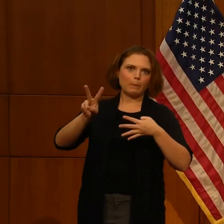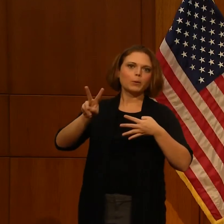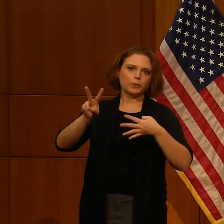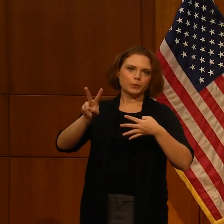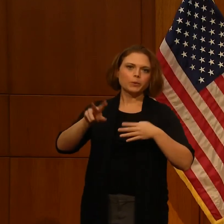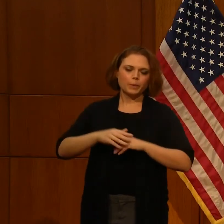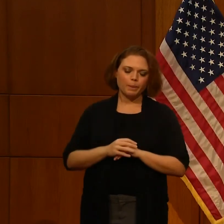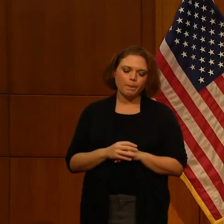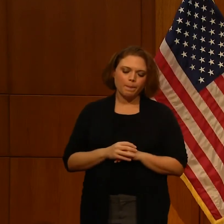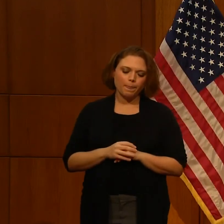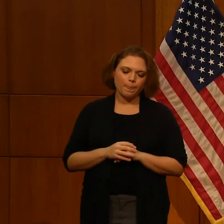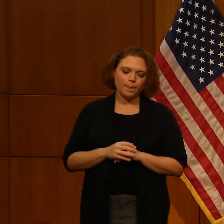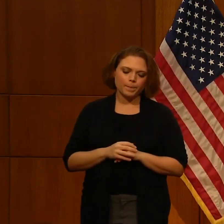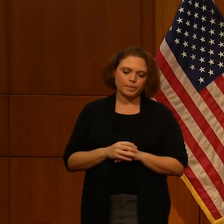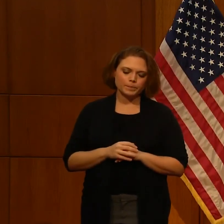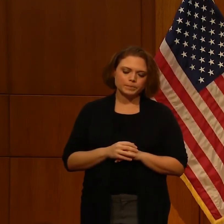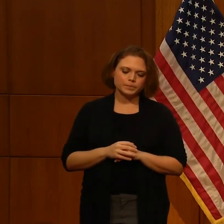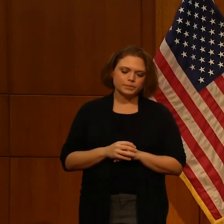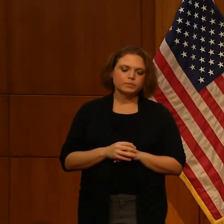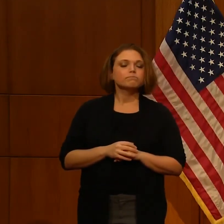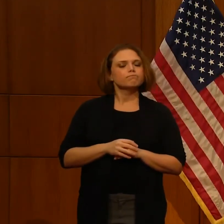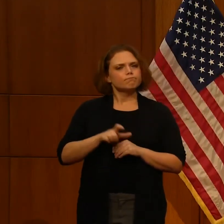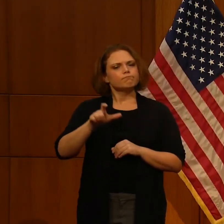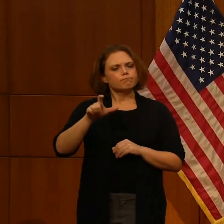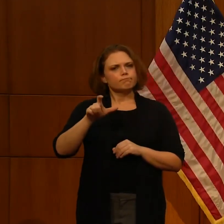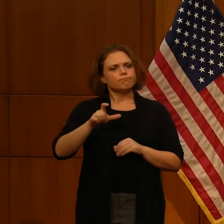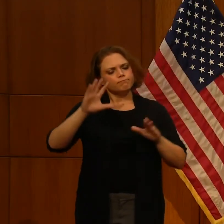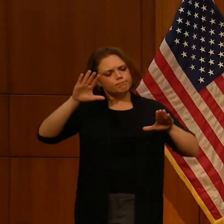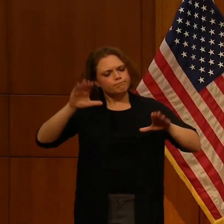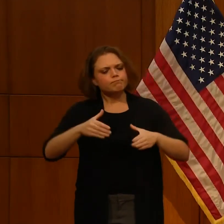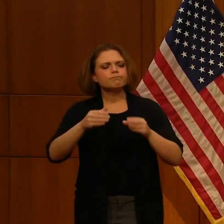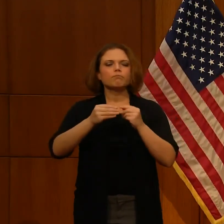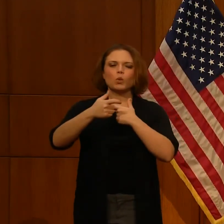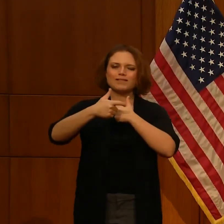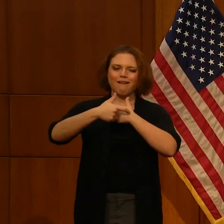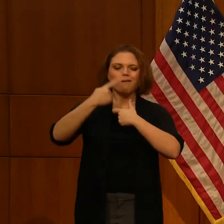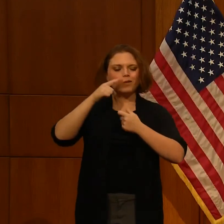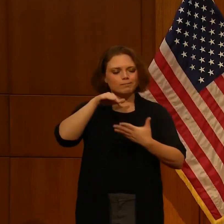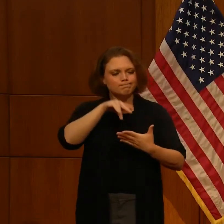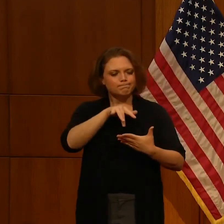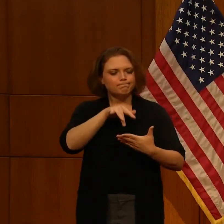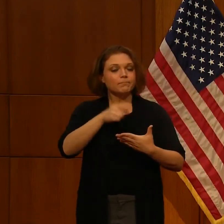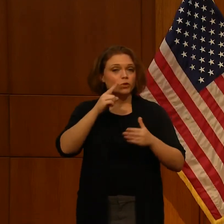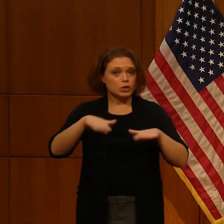OCTOBER. ARE BEGINNING OF NOVEMBER. IT TAKES MORE TIME TO